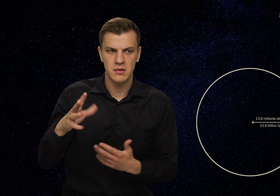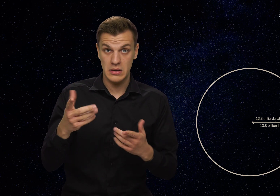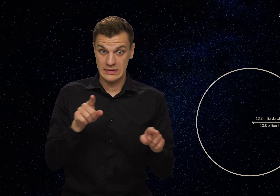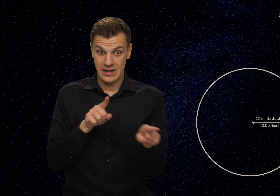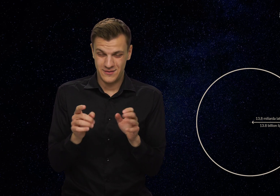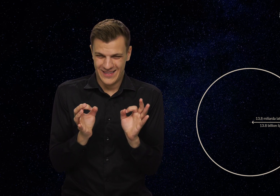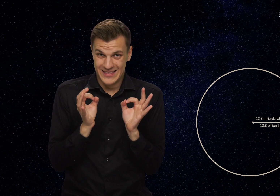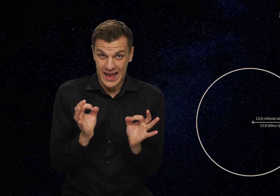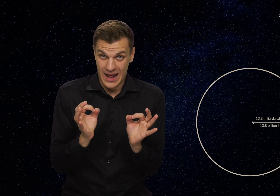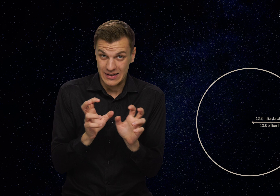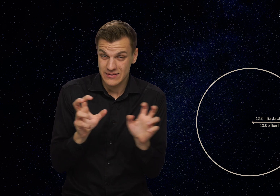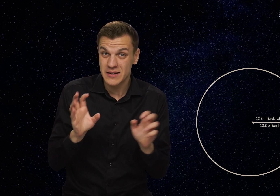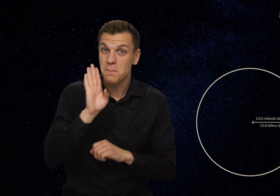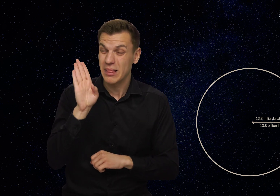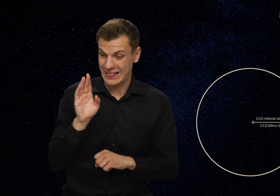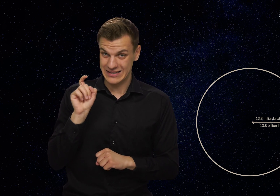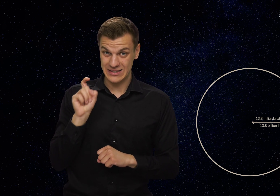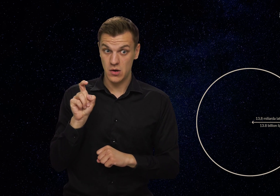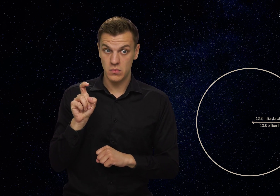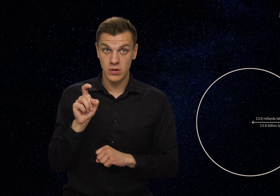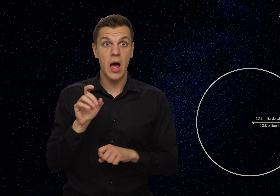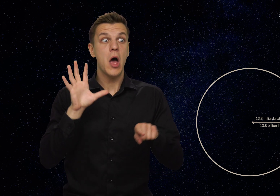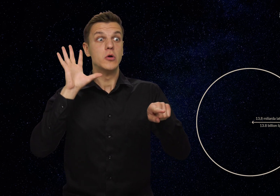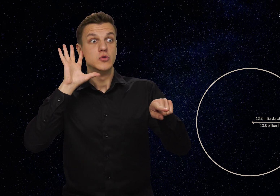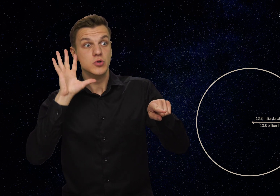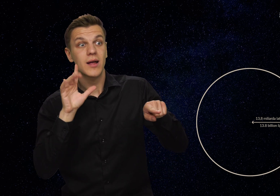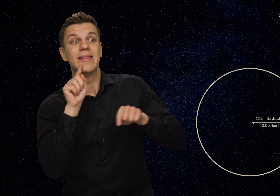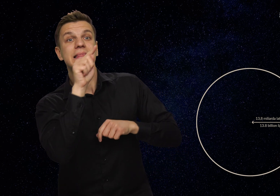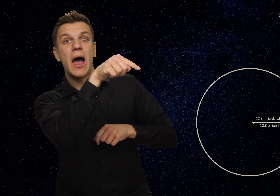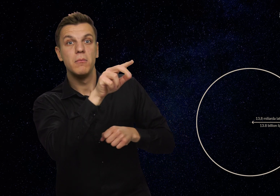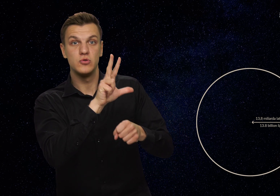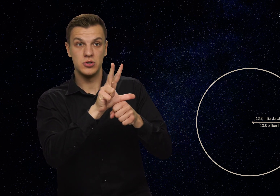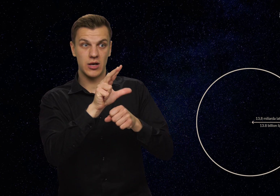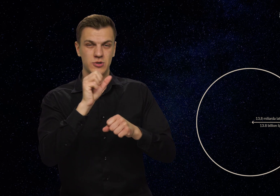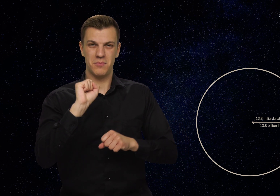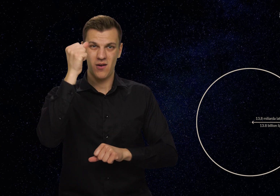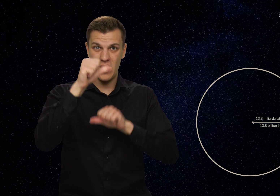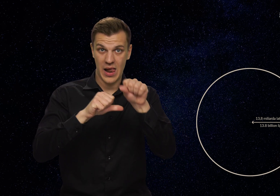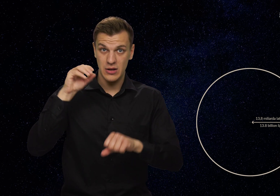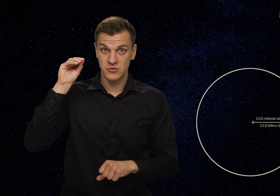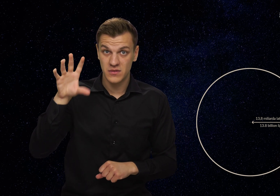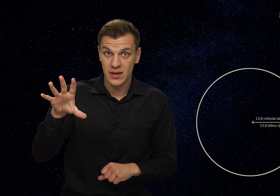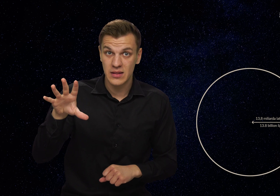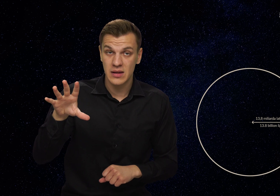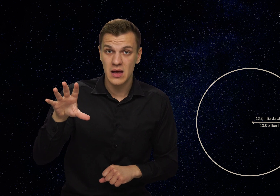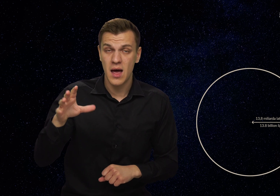does this mean that BOTH are located at a distance of more than 13 billion light years from Earth?